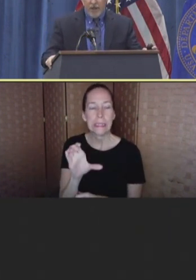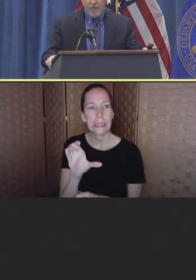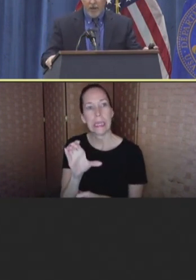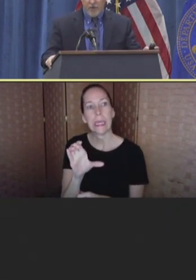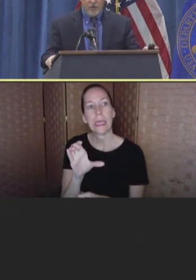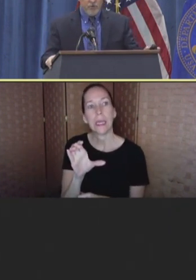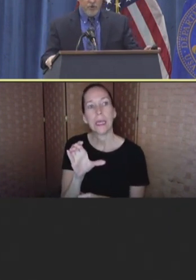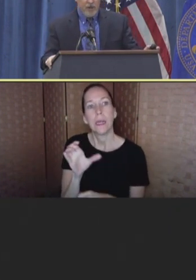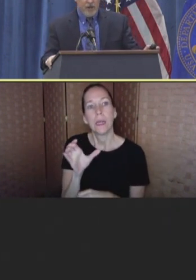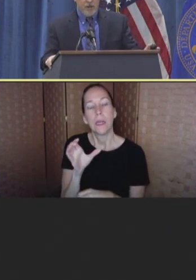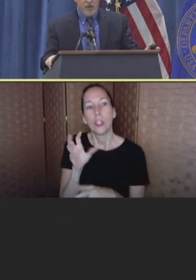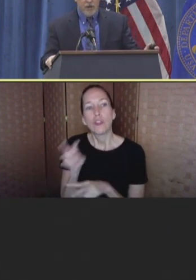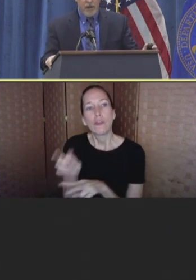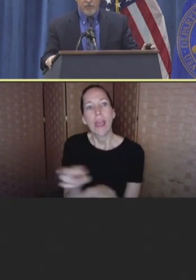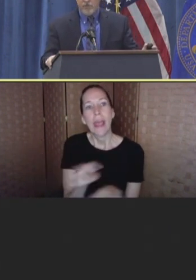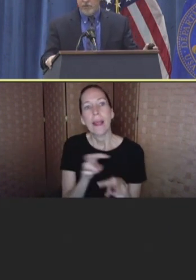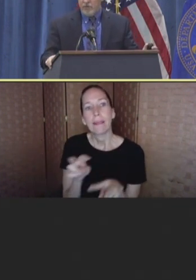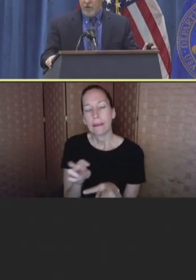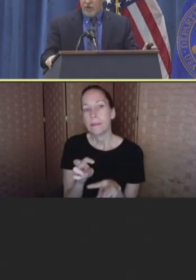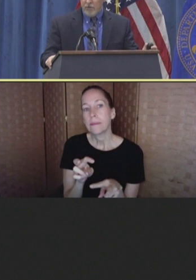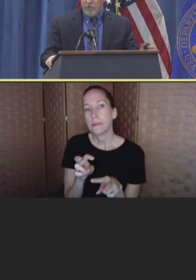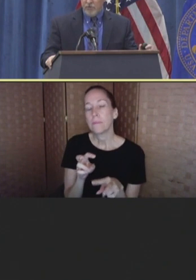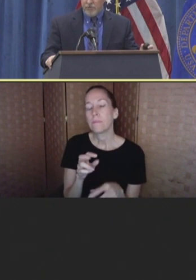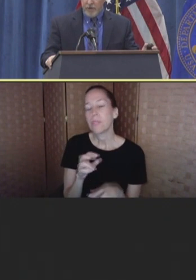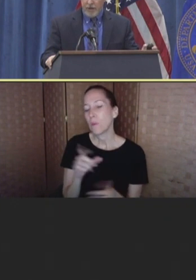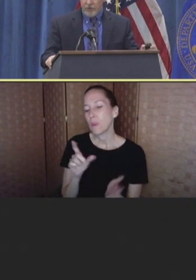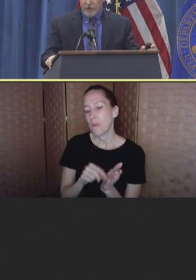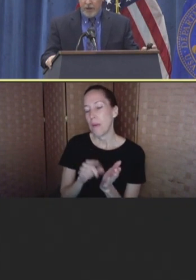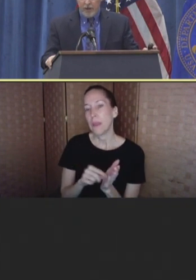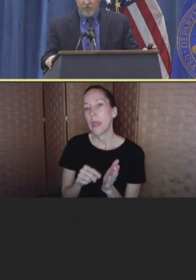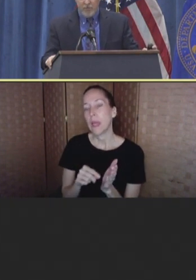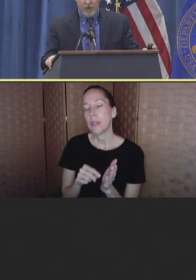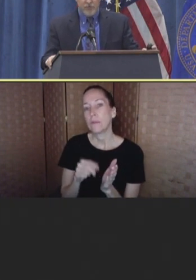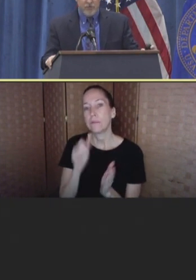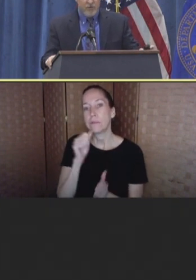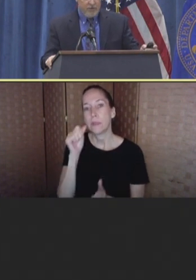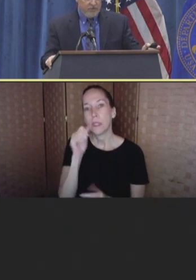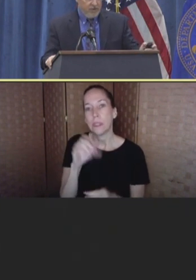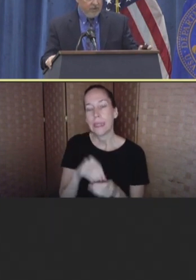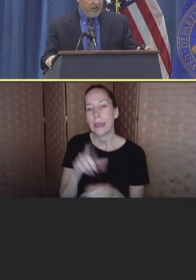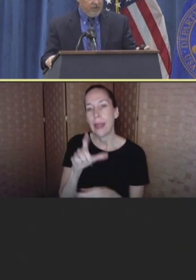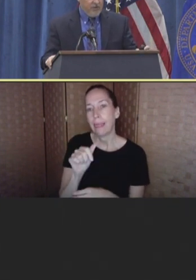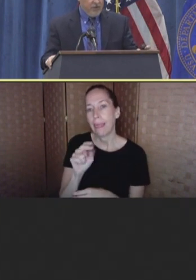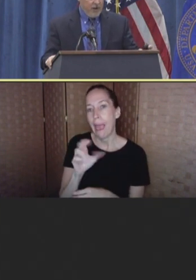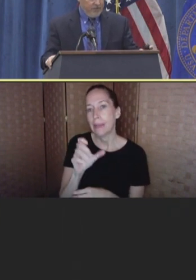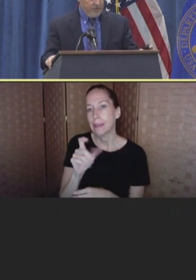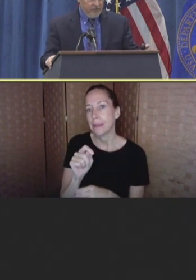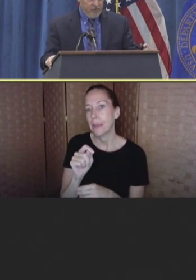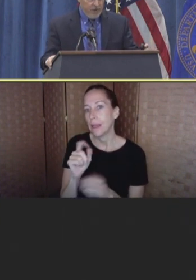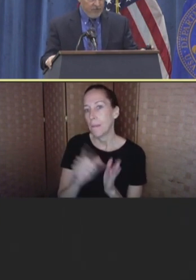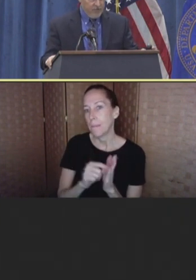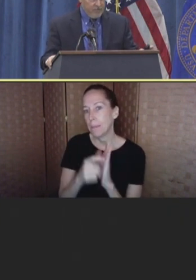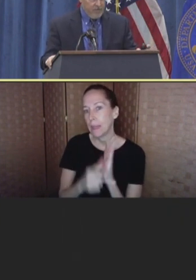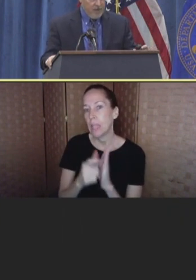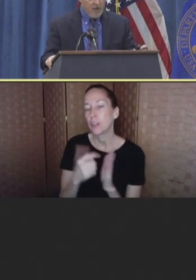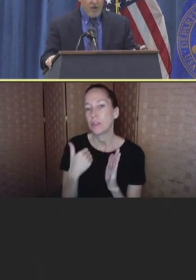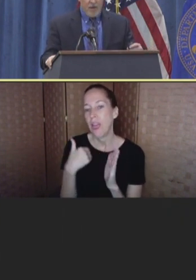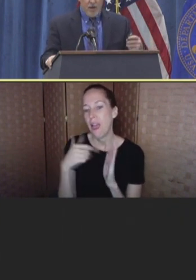out yesterday in Lancet Pediatric and Adolescent Medicine that details a lot of this information;